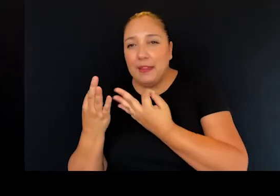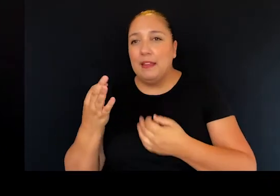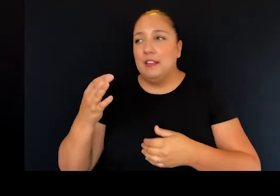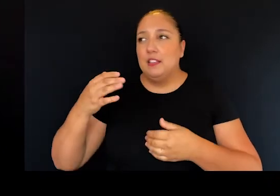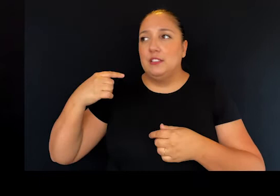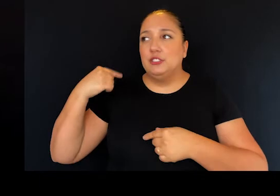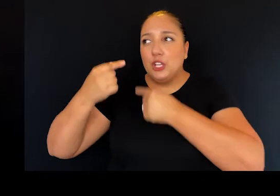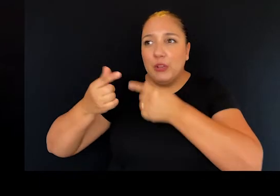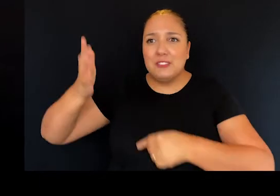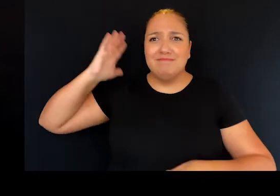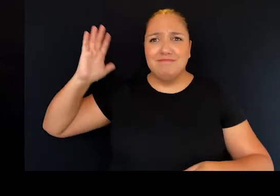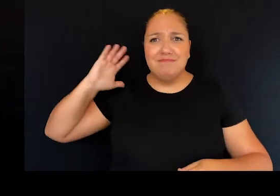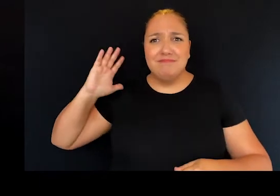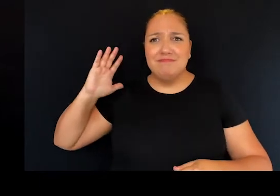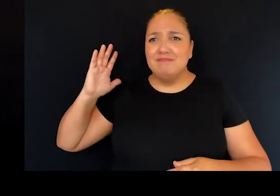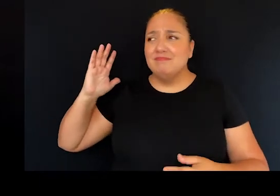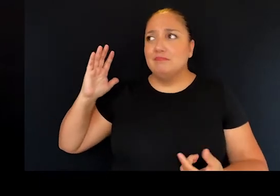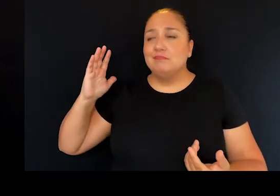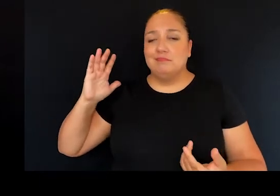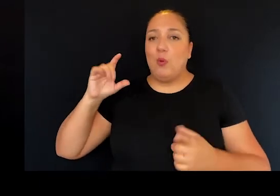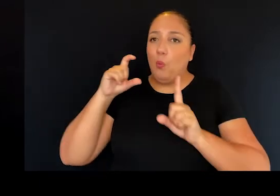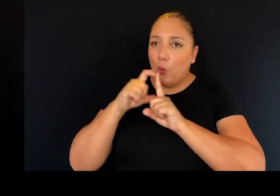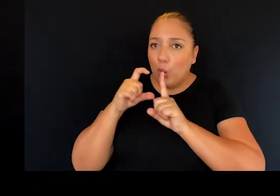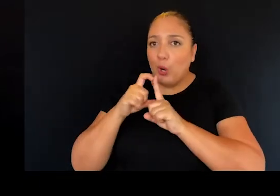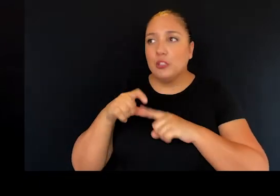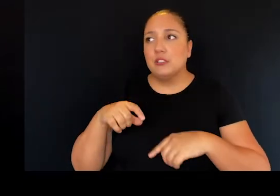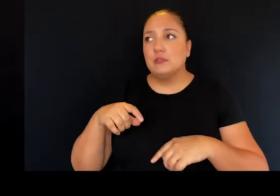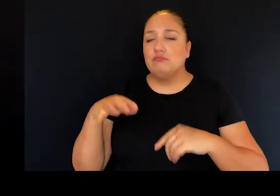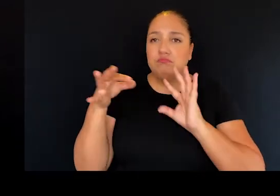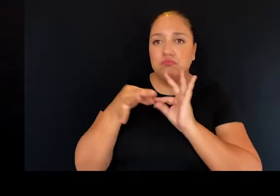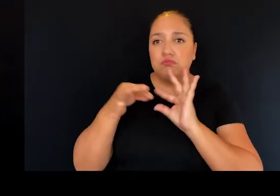and terms used, and often out here, "Well, you can't say that anymore,"